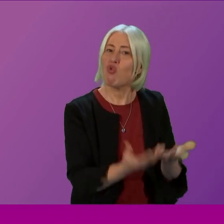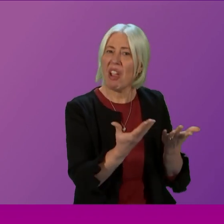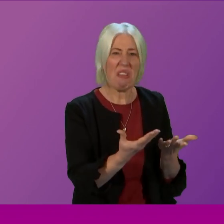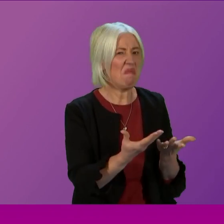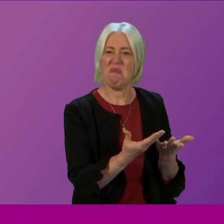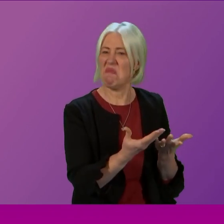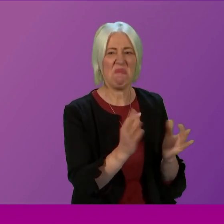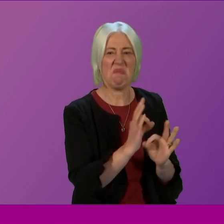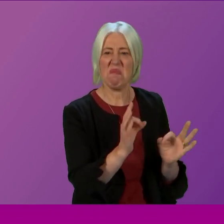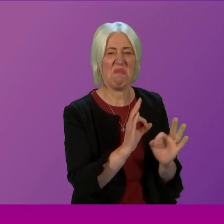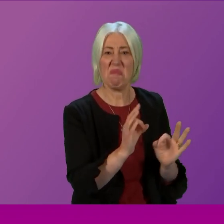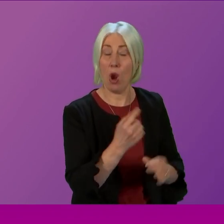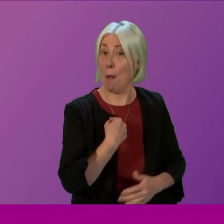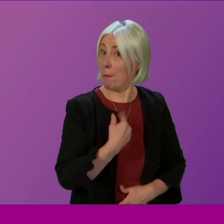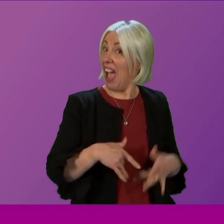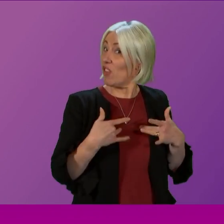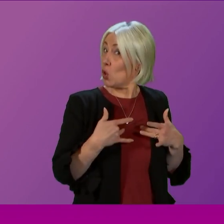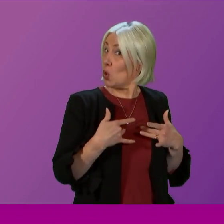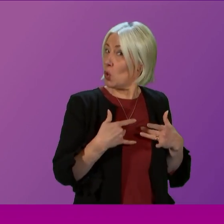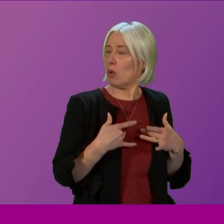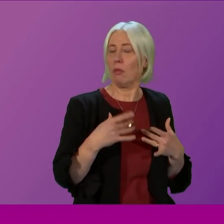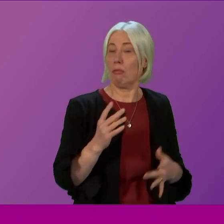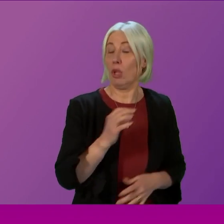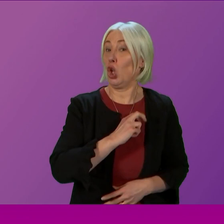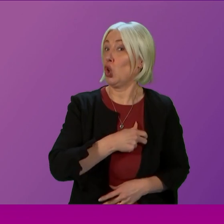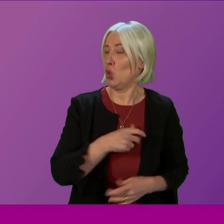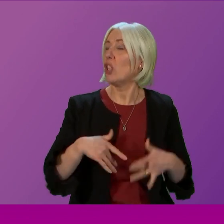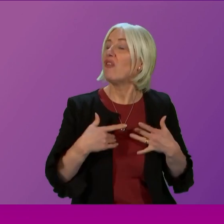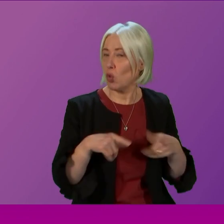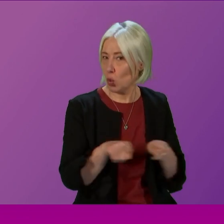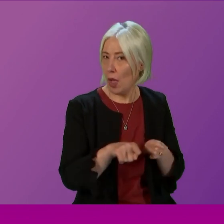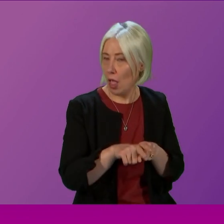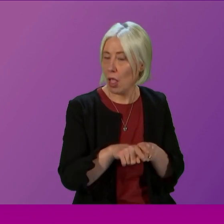That is not just my view, but the view of the unions. The First Minister used to say